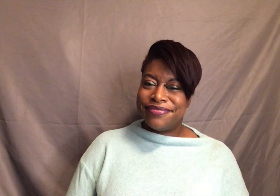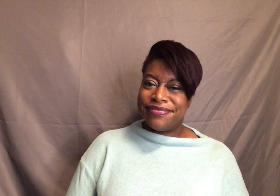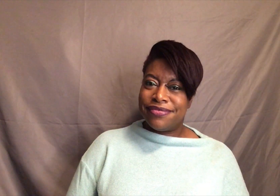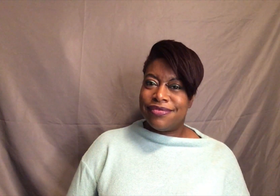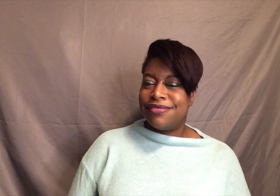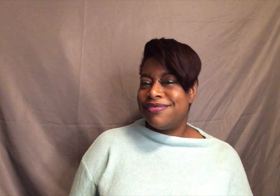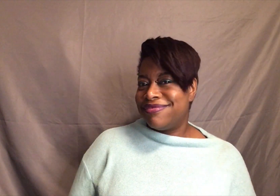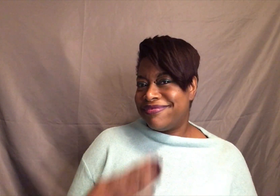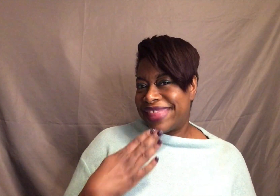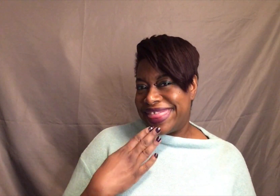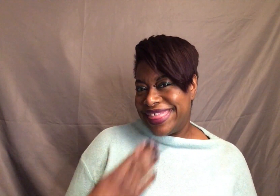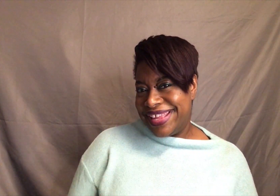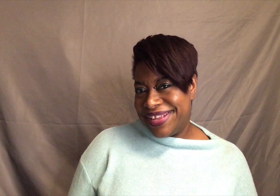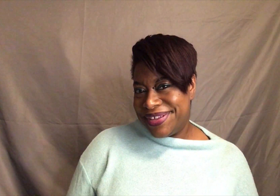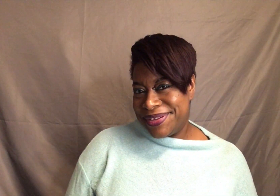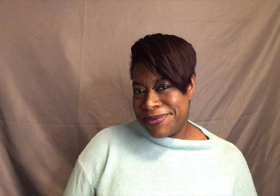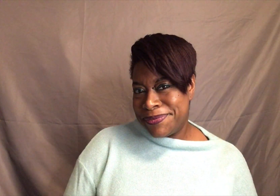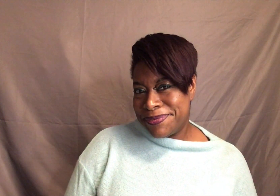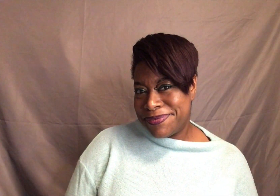Thank you!